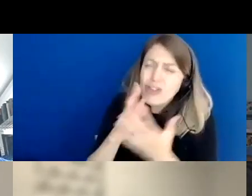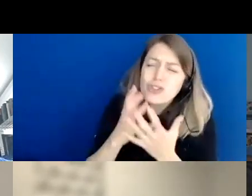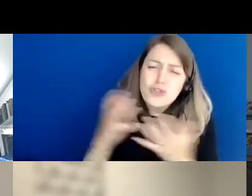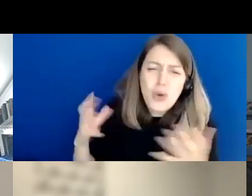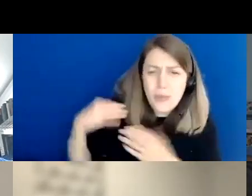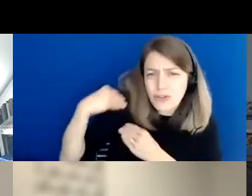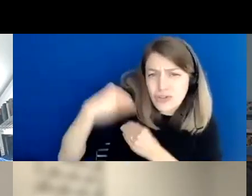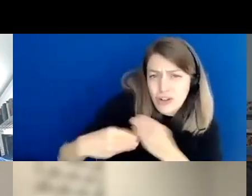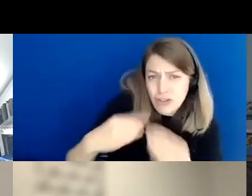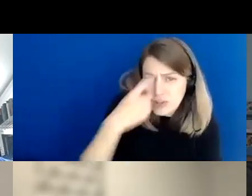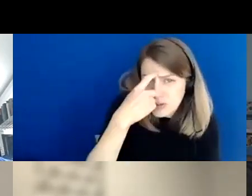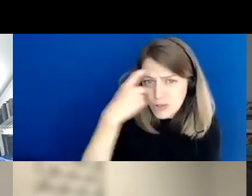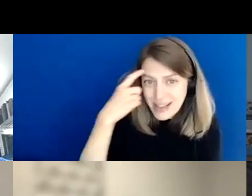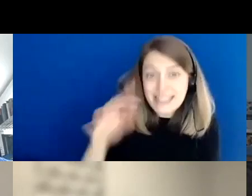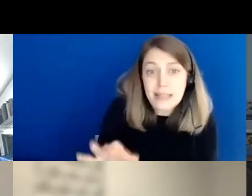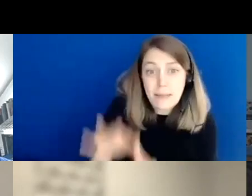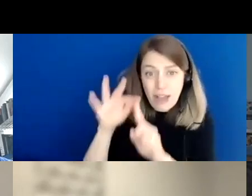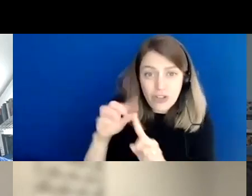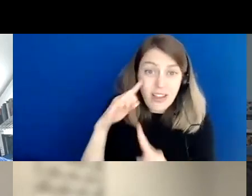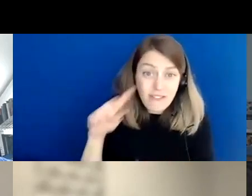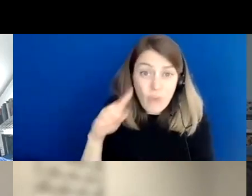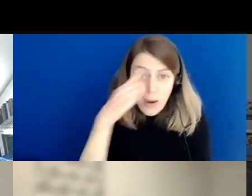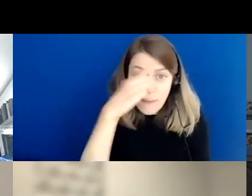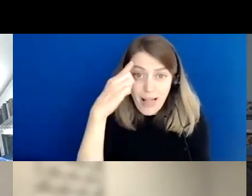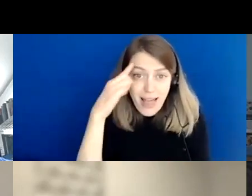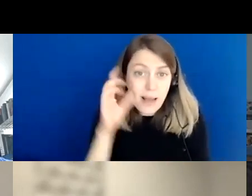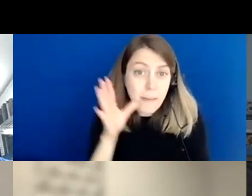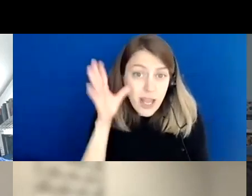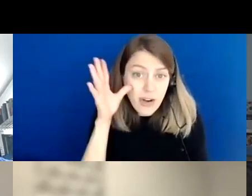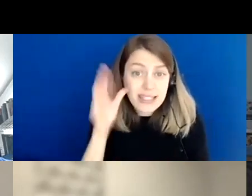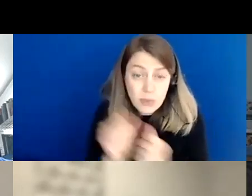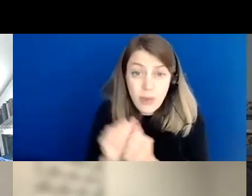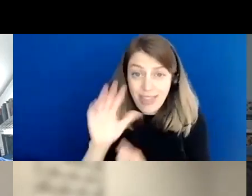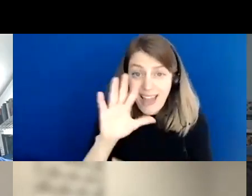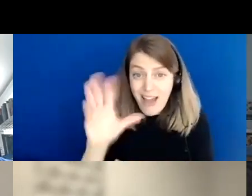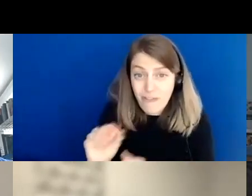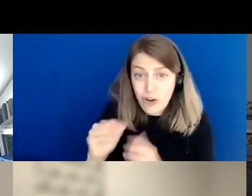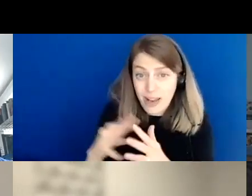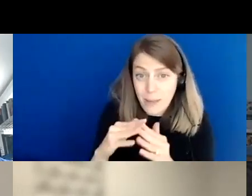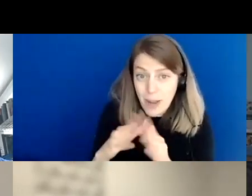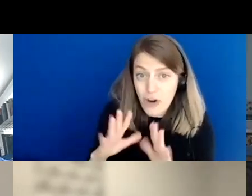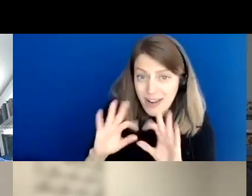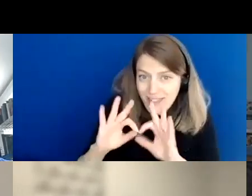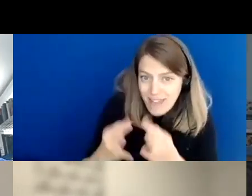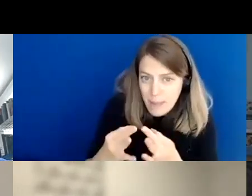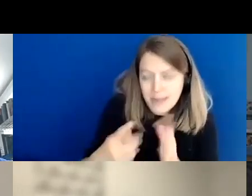especially from black parents, especially with African-American families, there's sometimes an authoritarian streak.